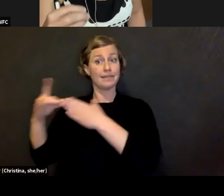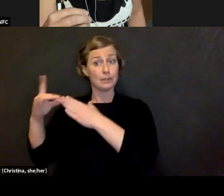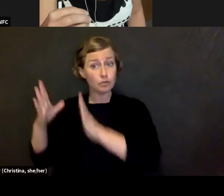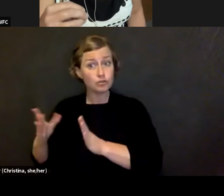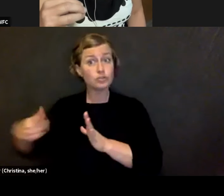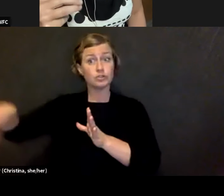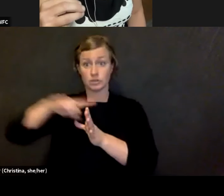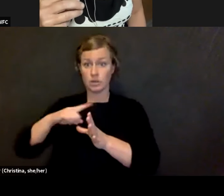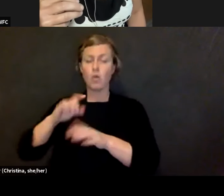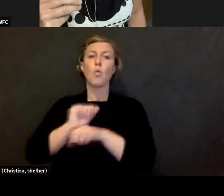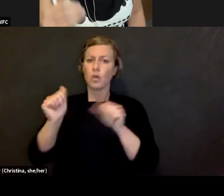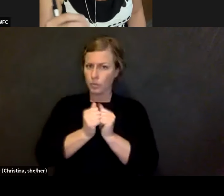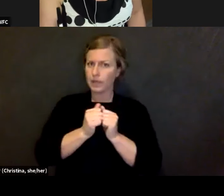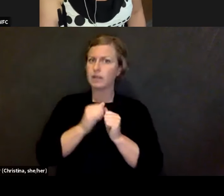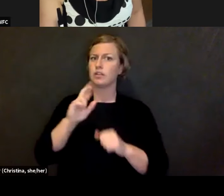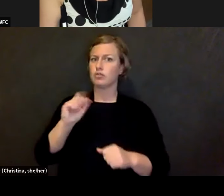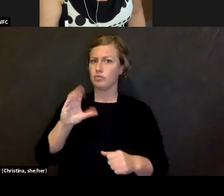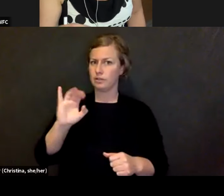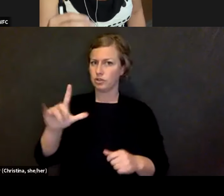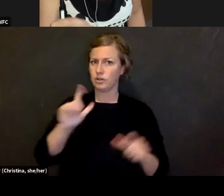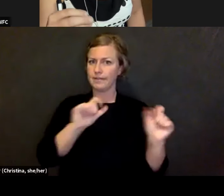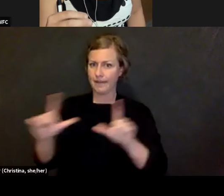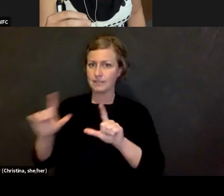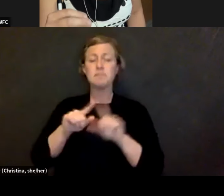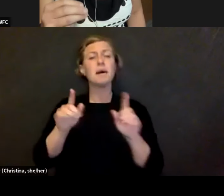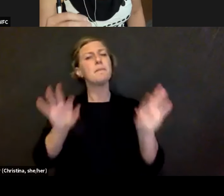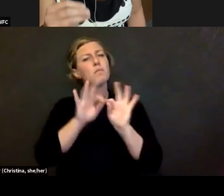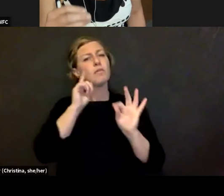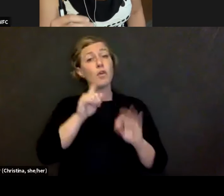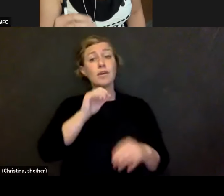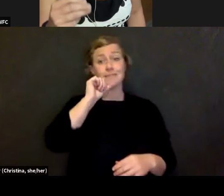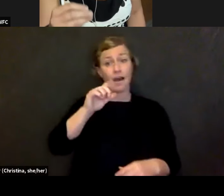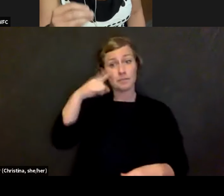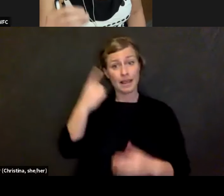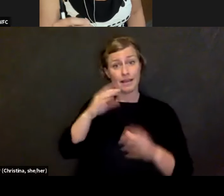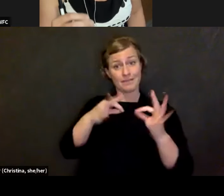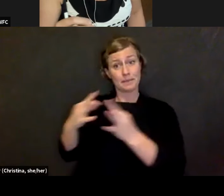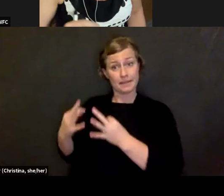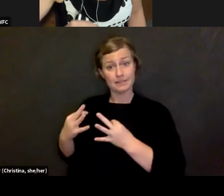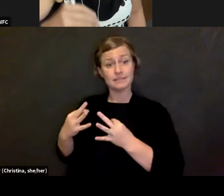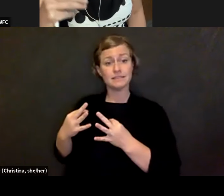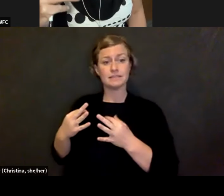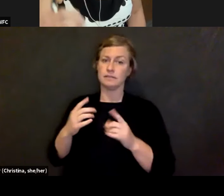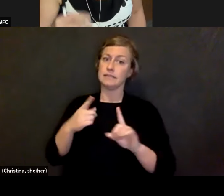we work with a racial lenses, our BIPOC leadership and I work with a racial lens